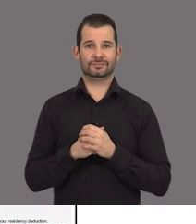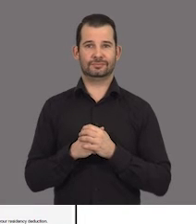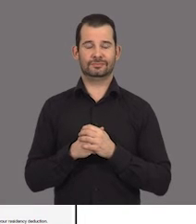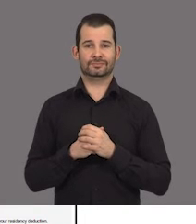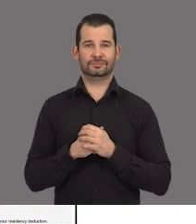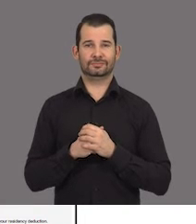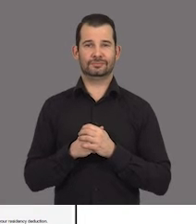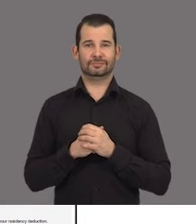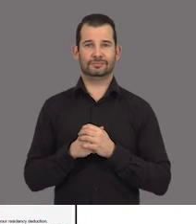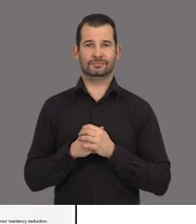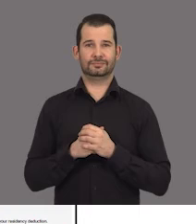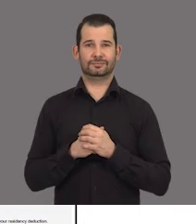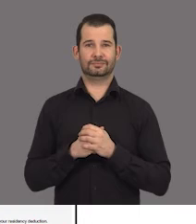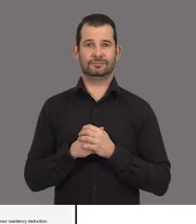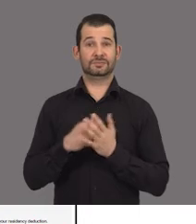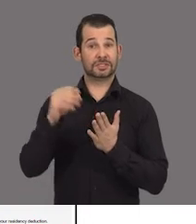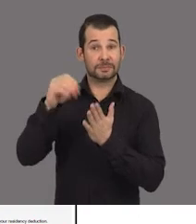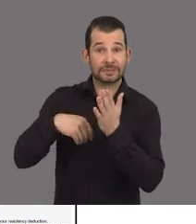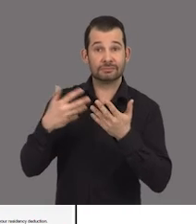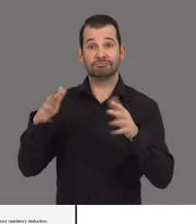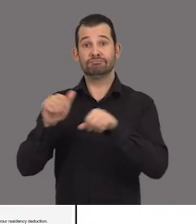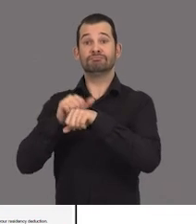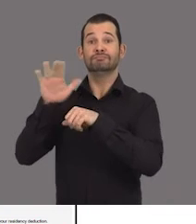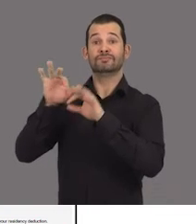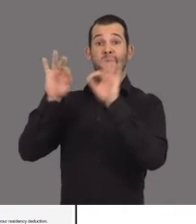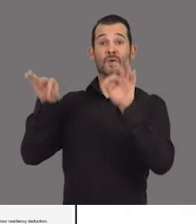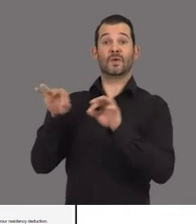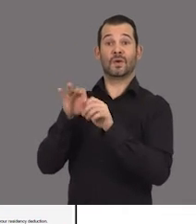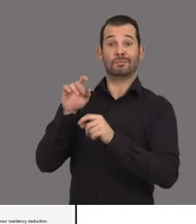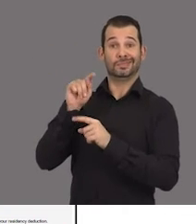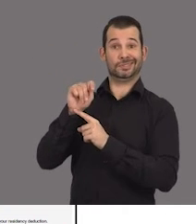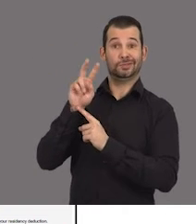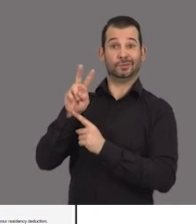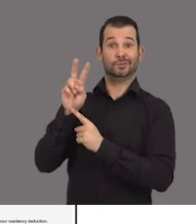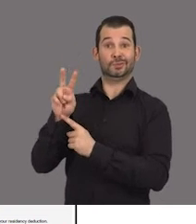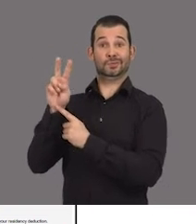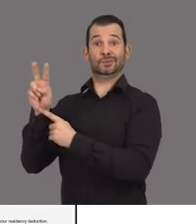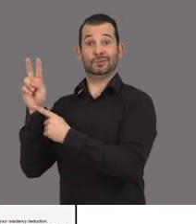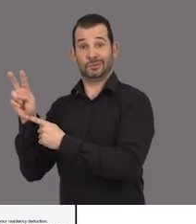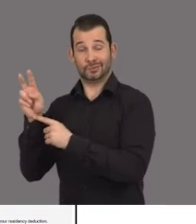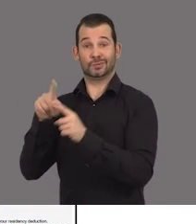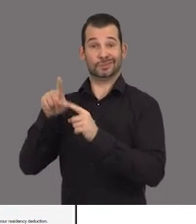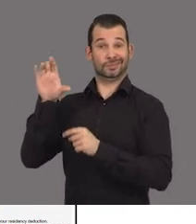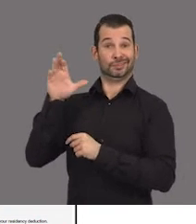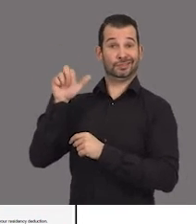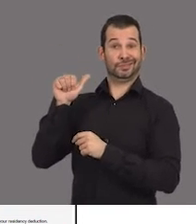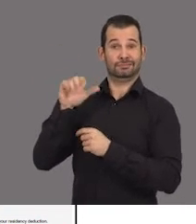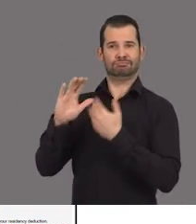Complete and send Form T2222 to the CRA, along with your tax return.